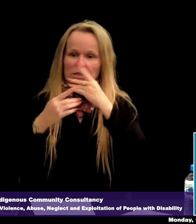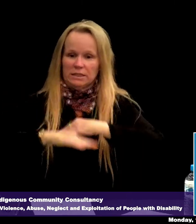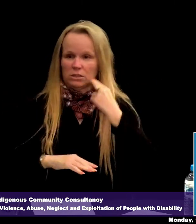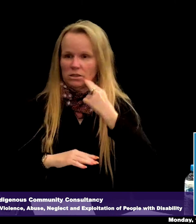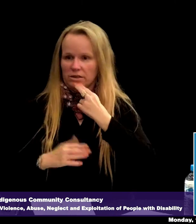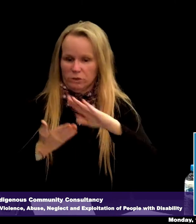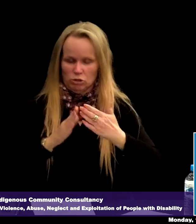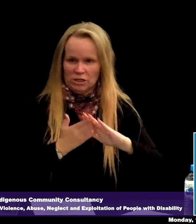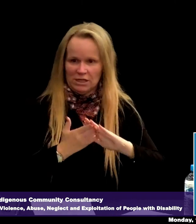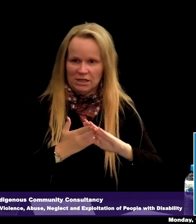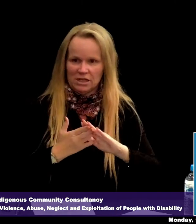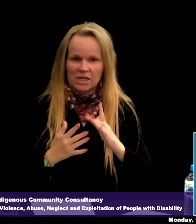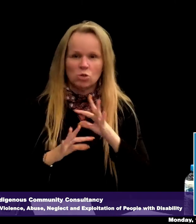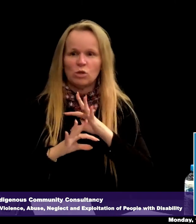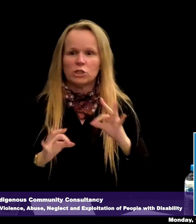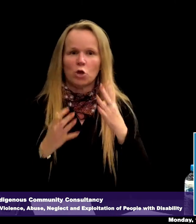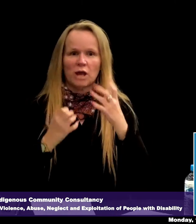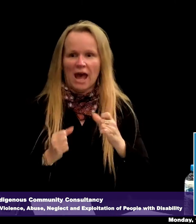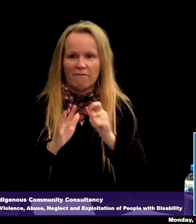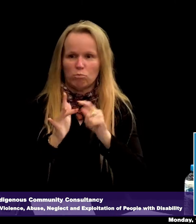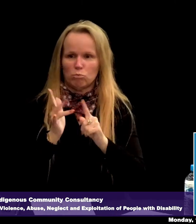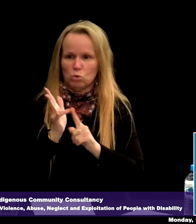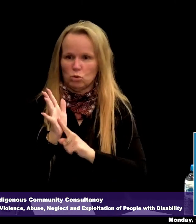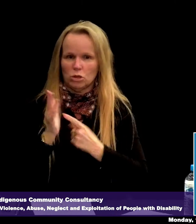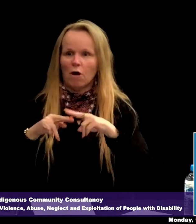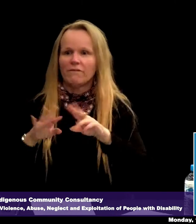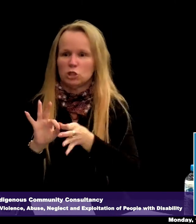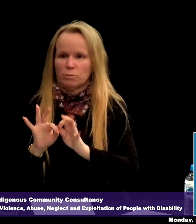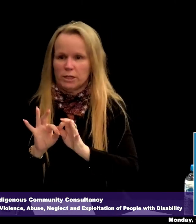The difference for First Nations Deaf communities is that we don't have a pool of